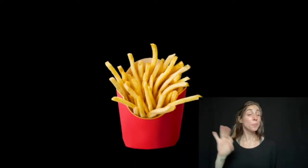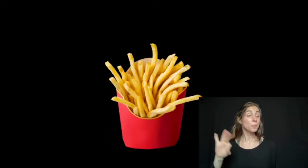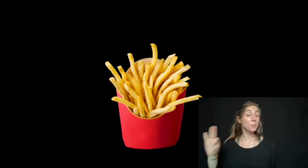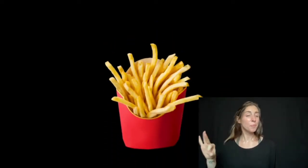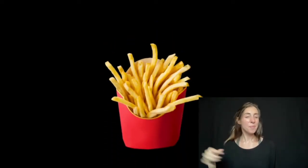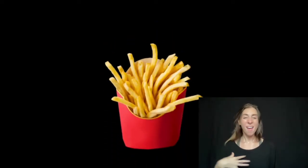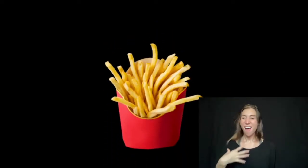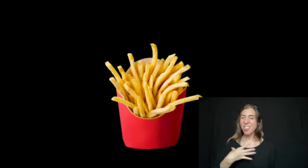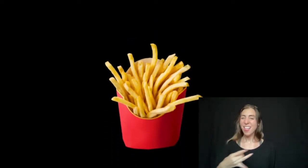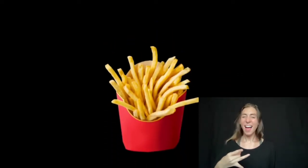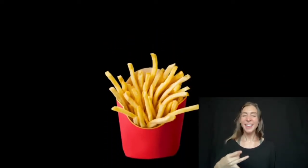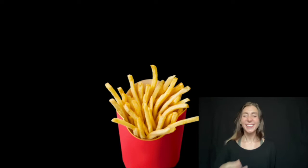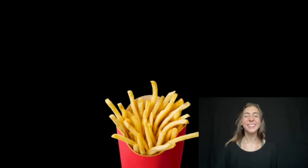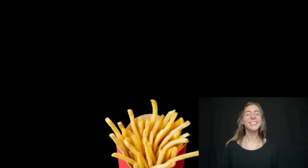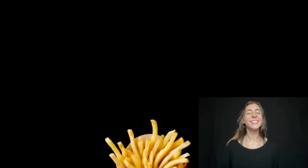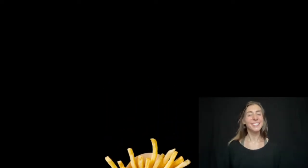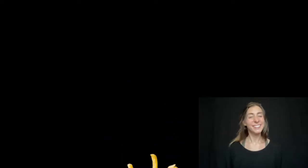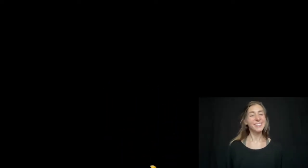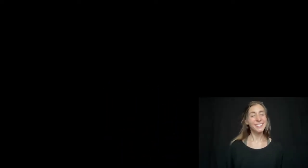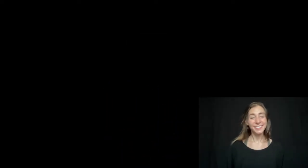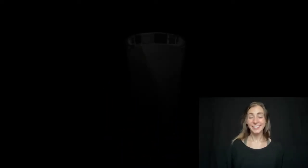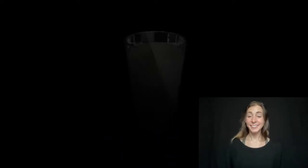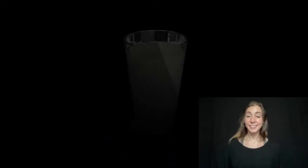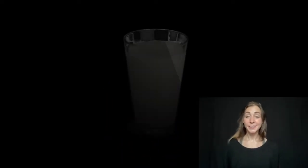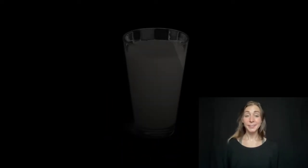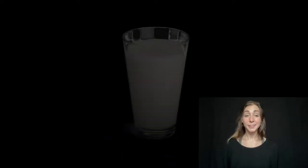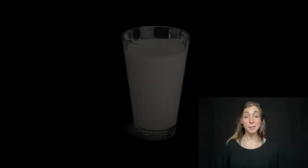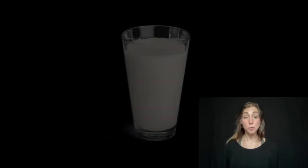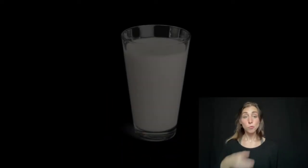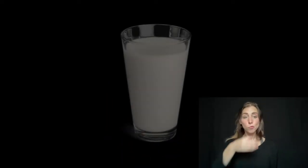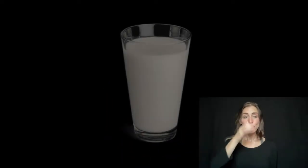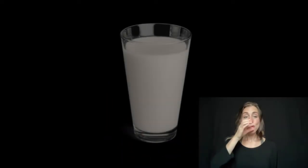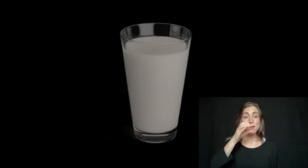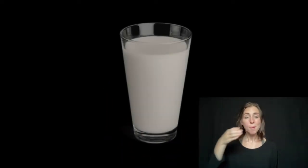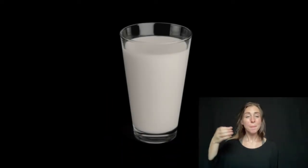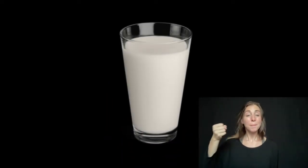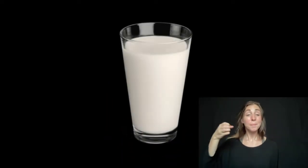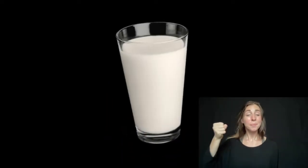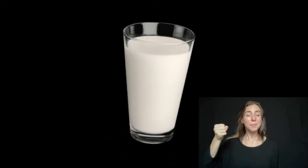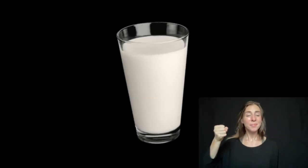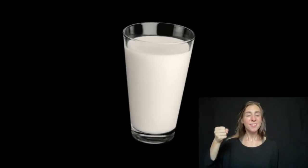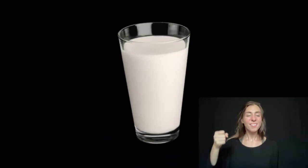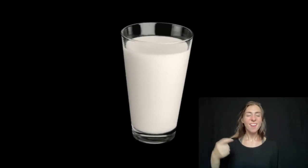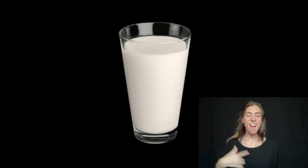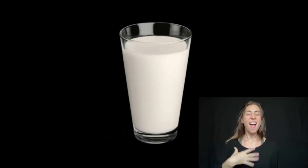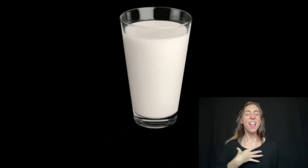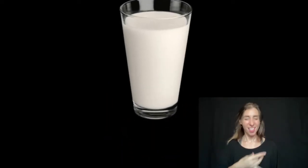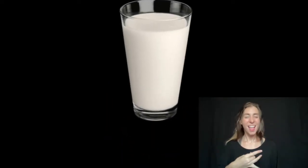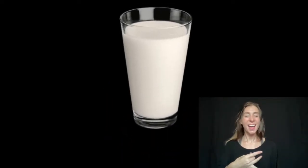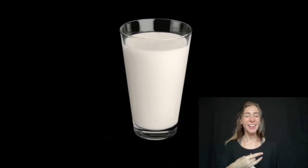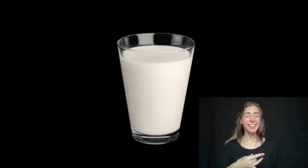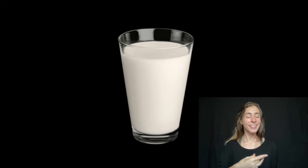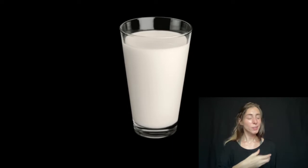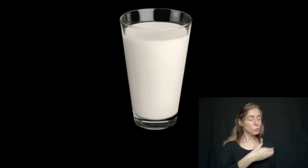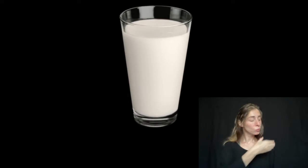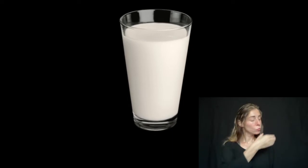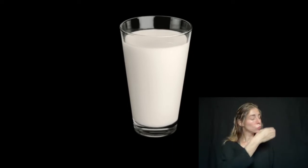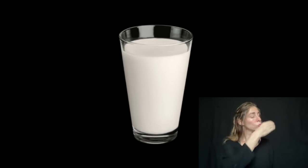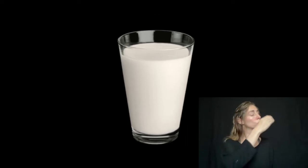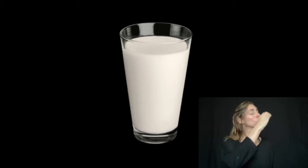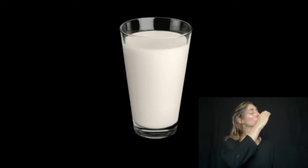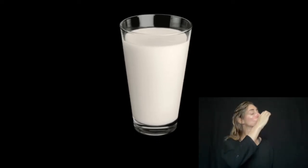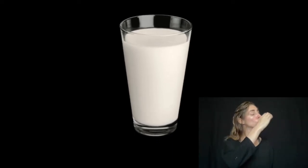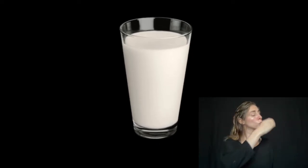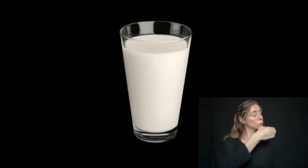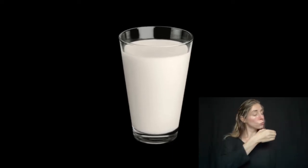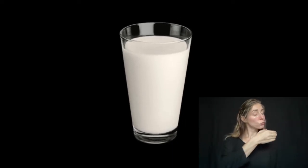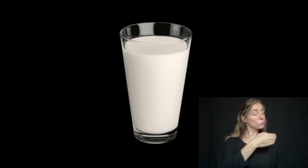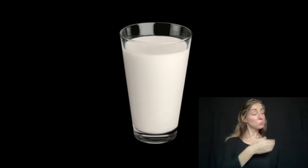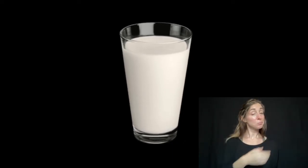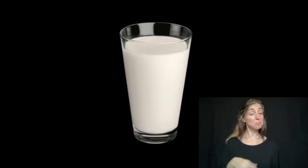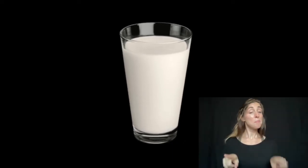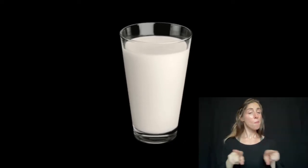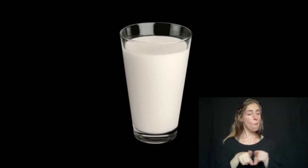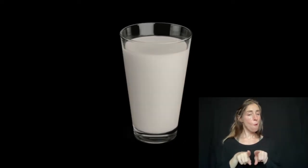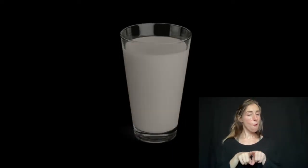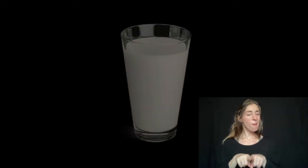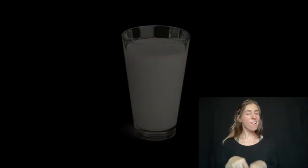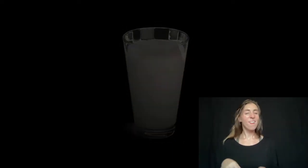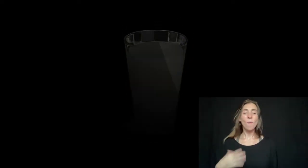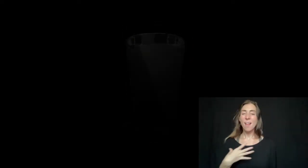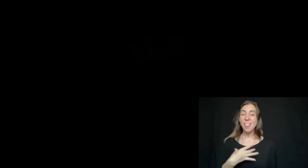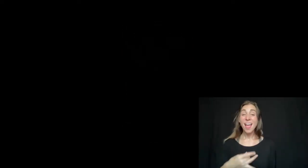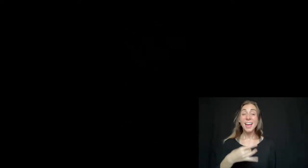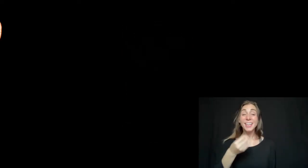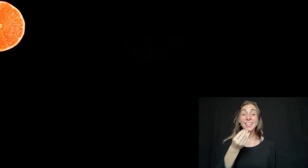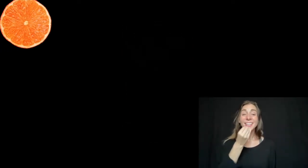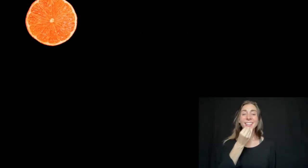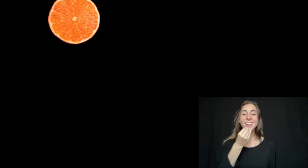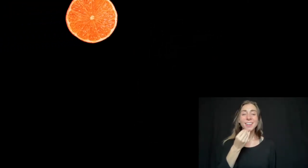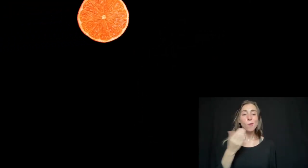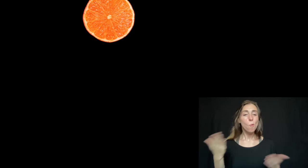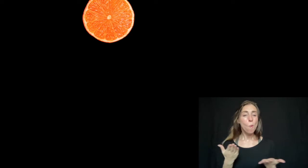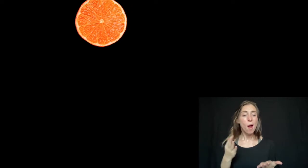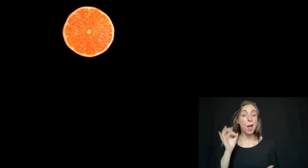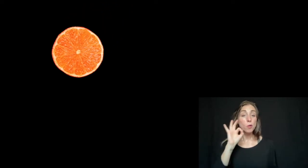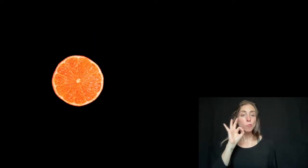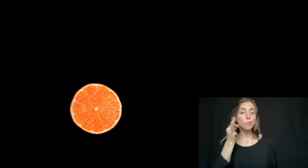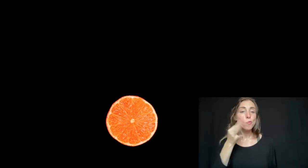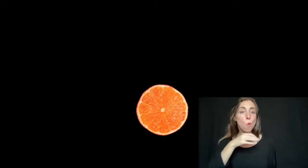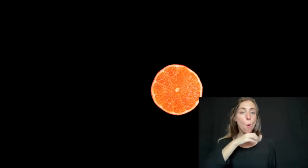I like to drink milk and I like to eat oranges.